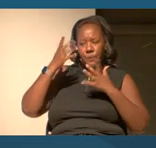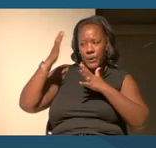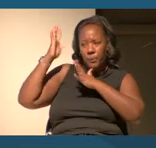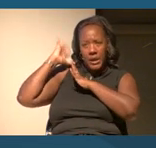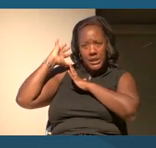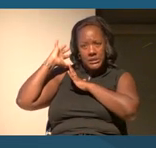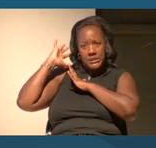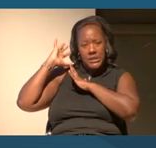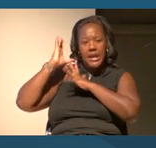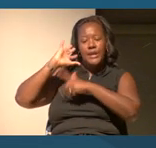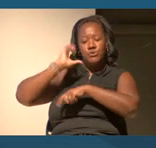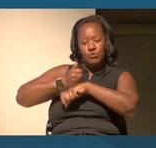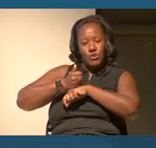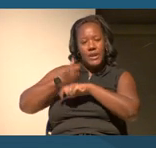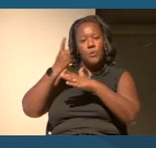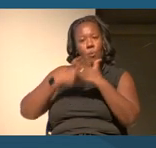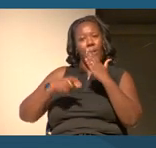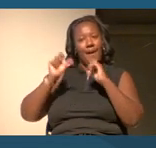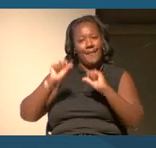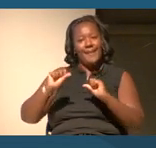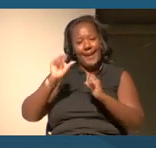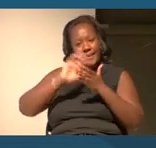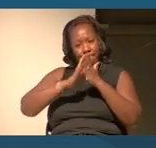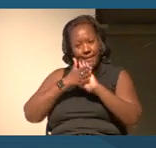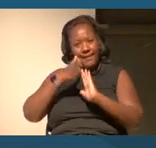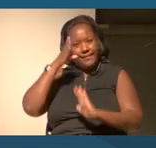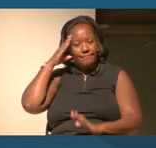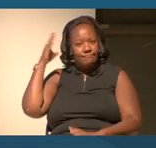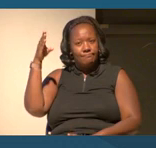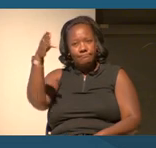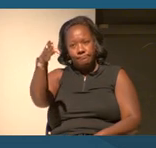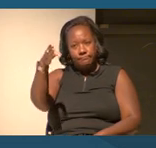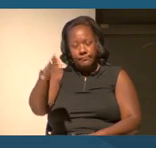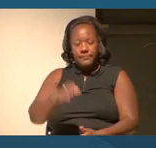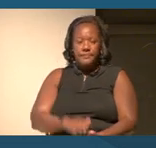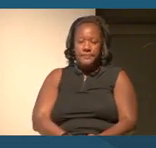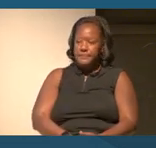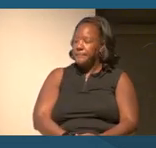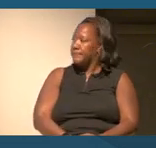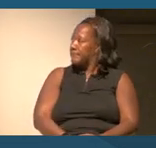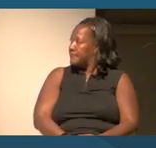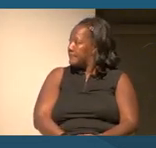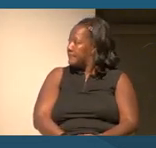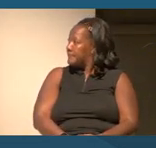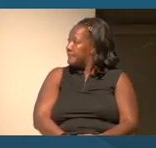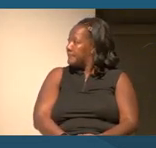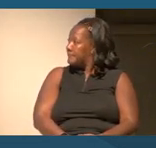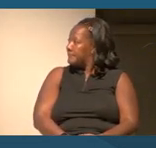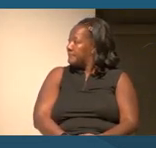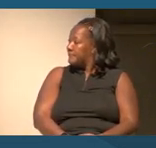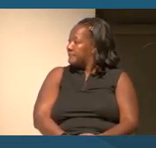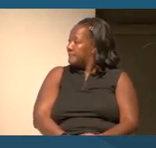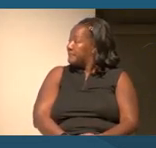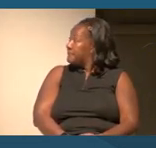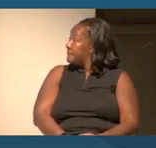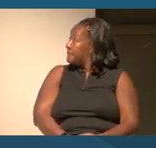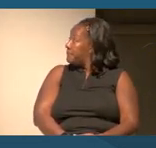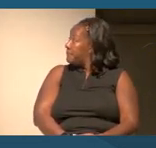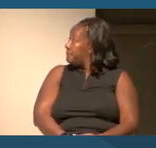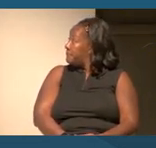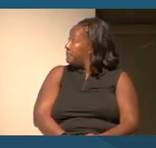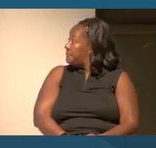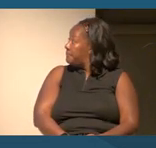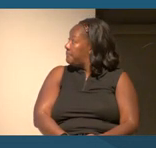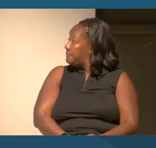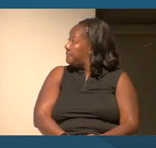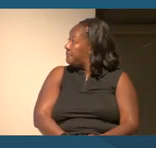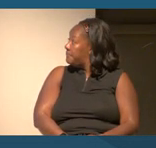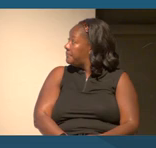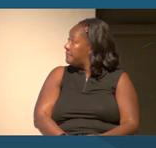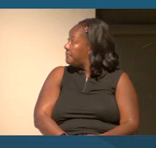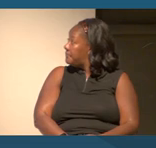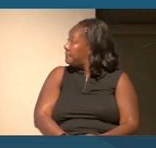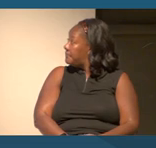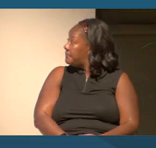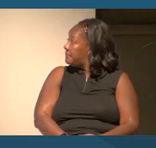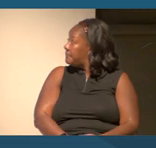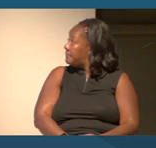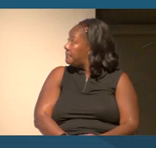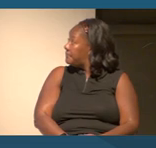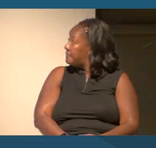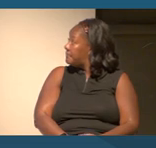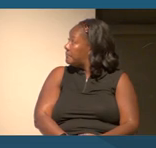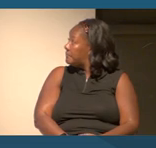(VIDEO STOPPED PLAYING) DR MONIQUE M CHISM: